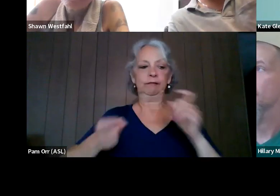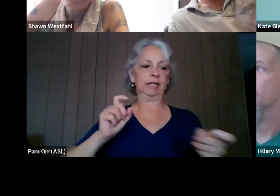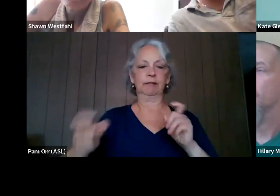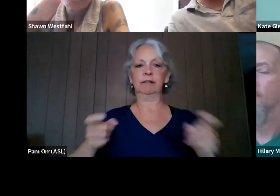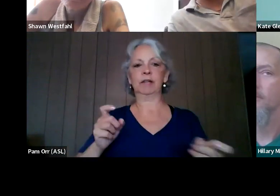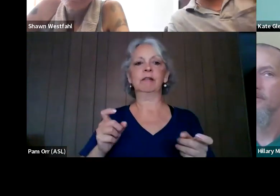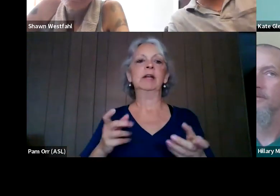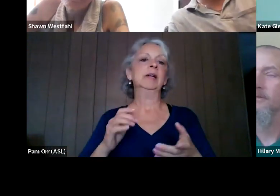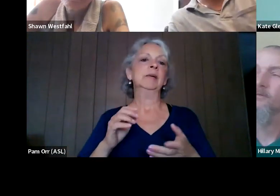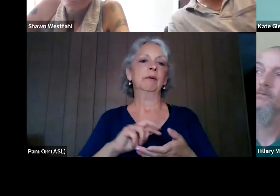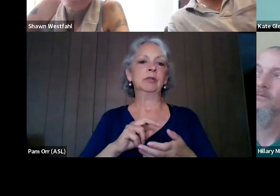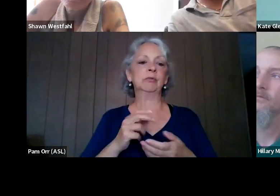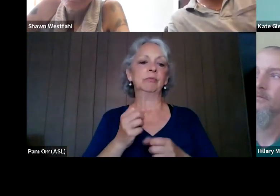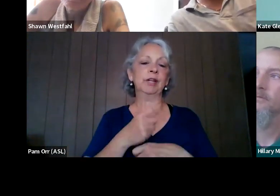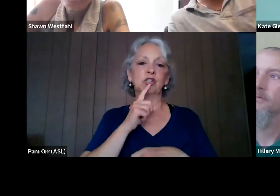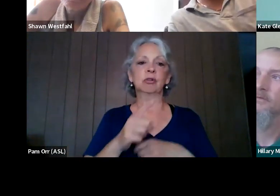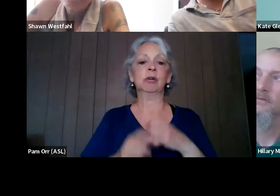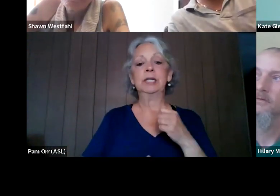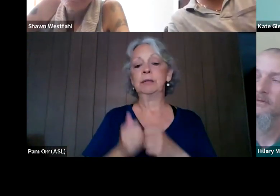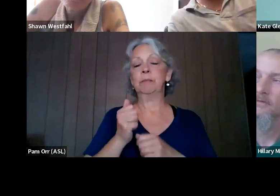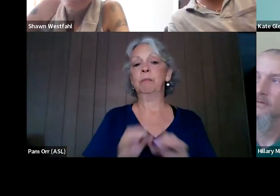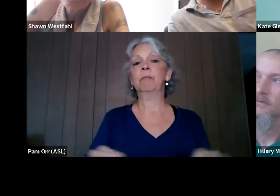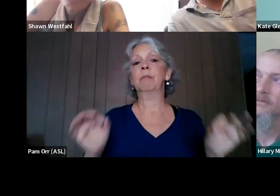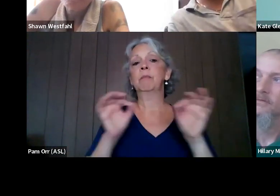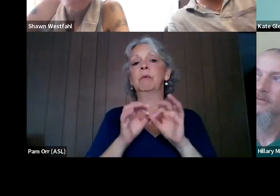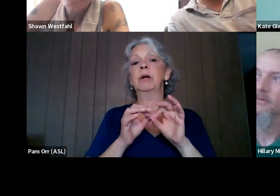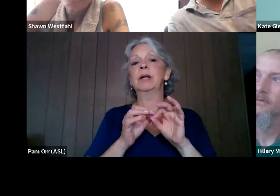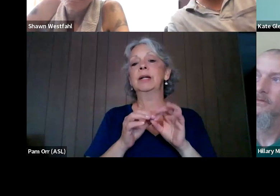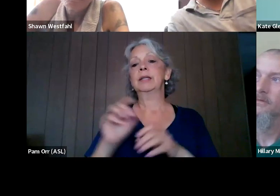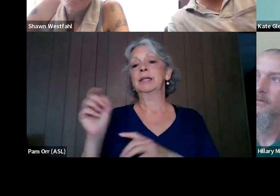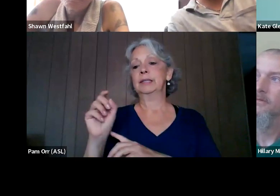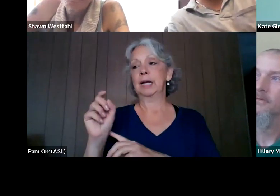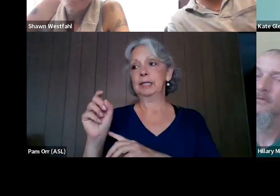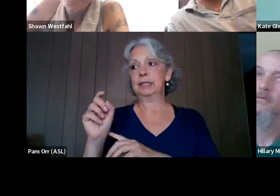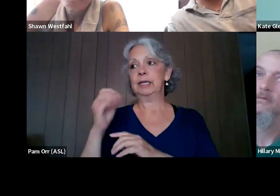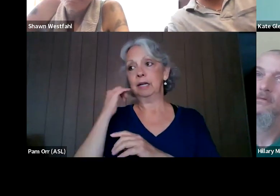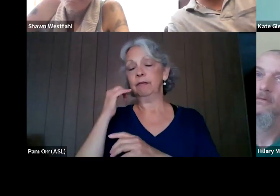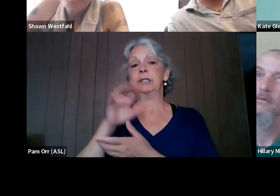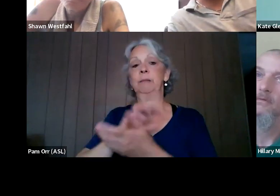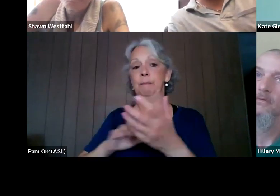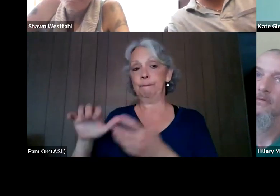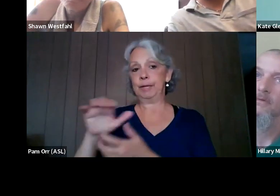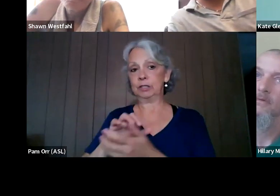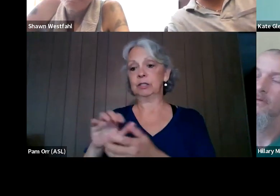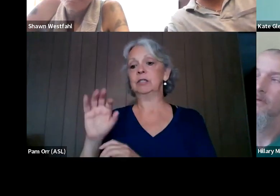just to make sure that, you know, first and foremost, like as xylazine gets introduced into the supply, it's usually getting introduced into fentanyl. So it's really important